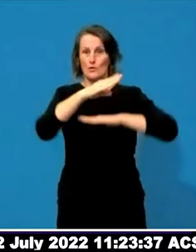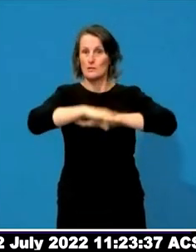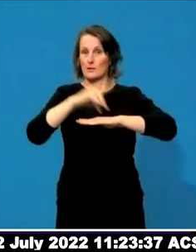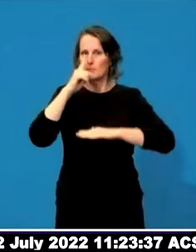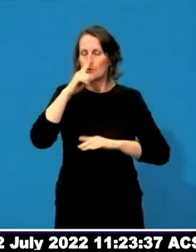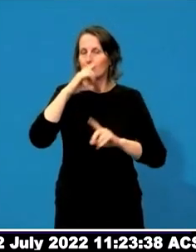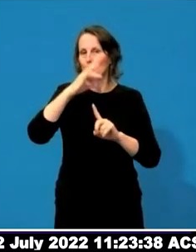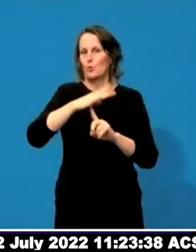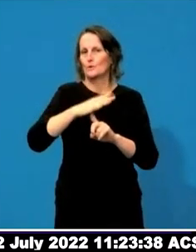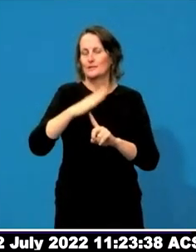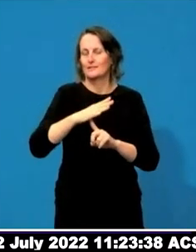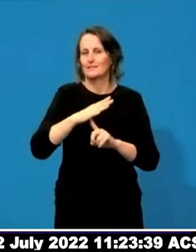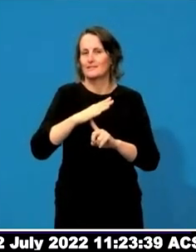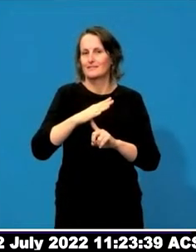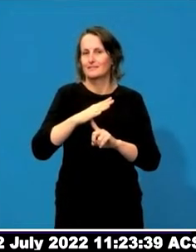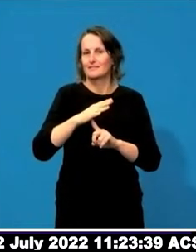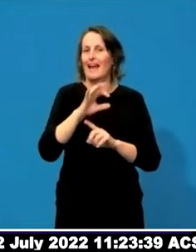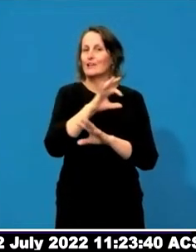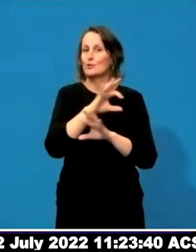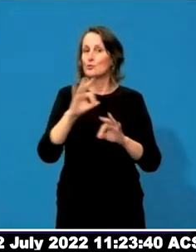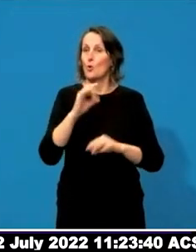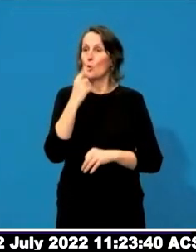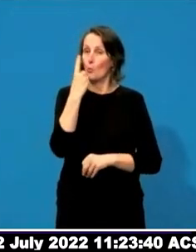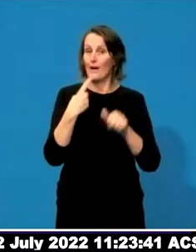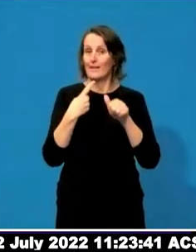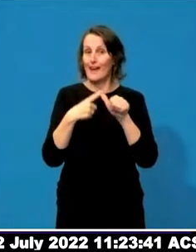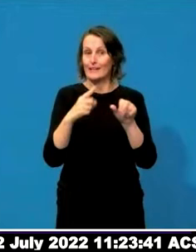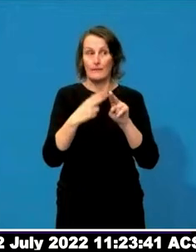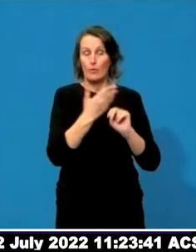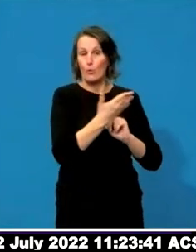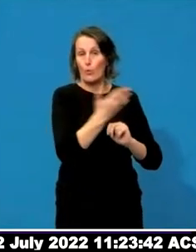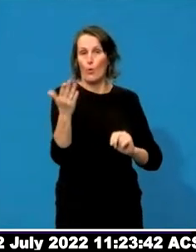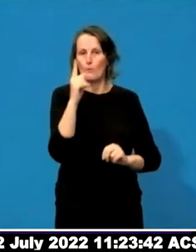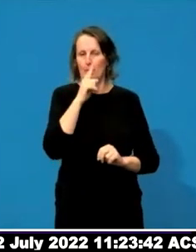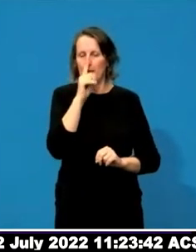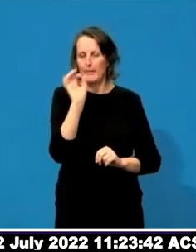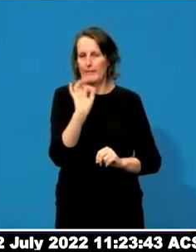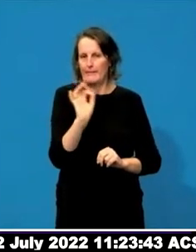and it's not a one-size-fits all, and that the best way